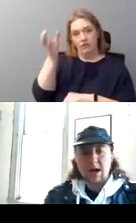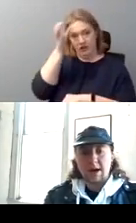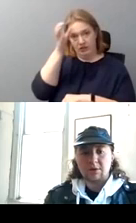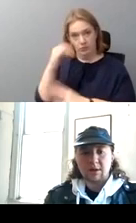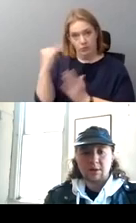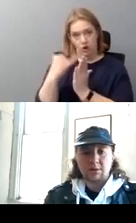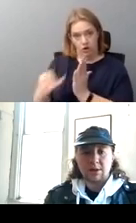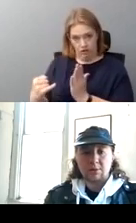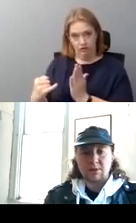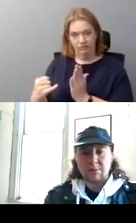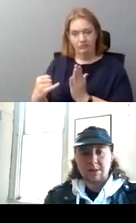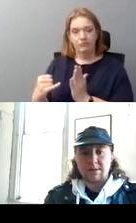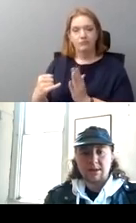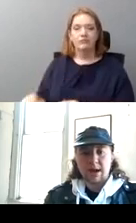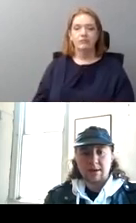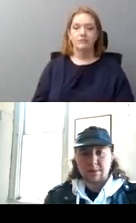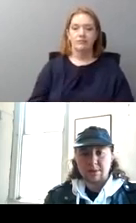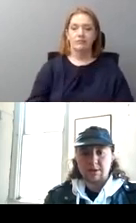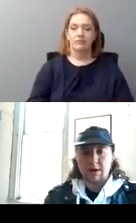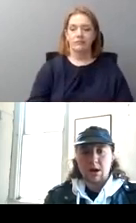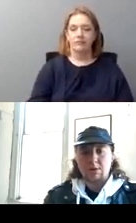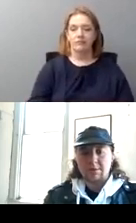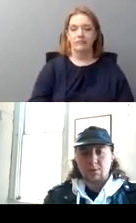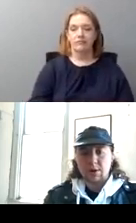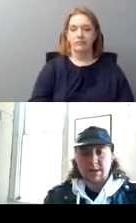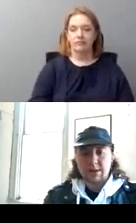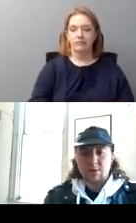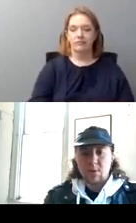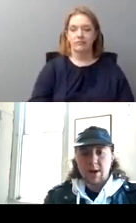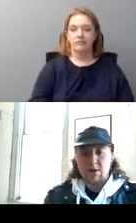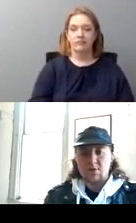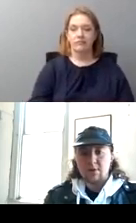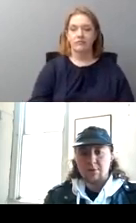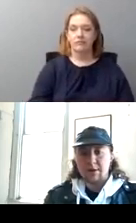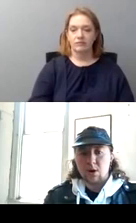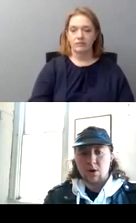after Darryl Sapien's exhibition left a rectangle of white over the brick wall,